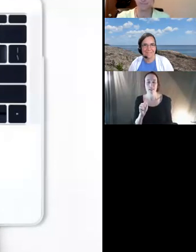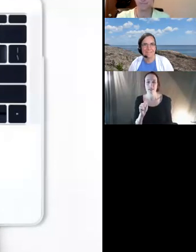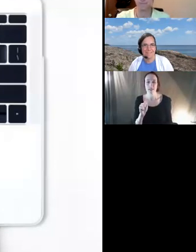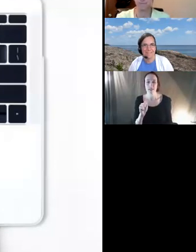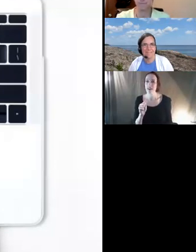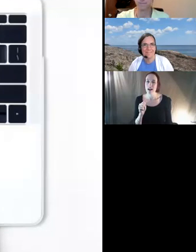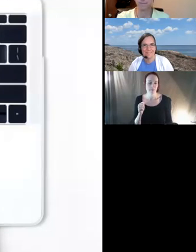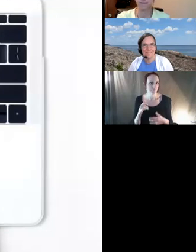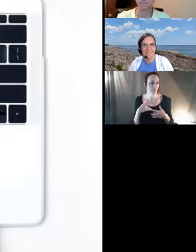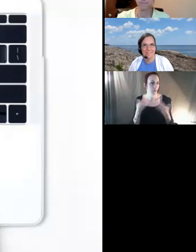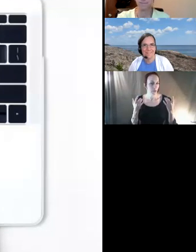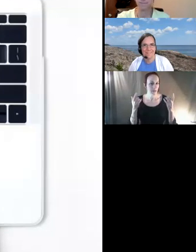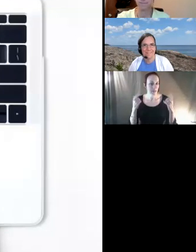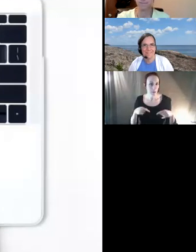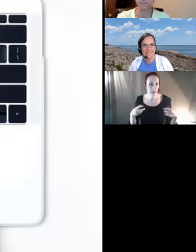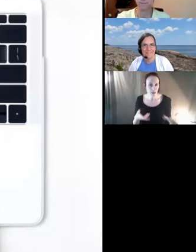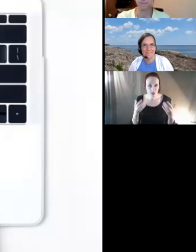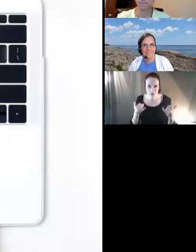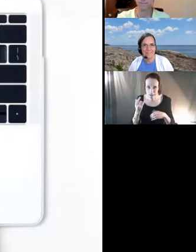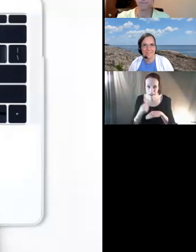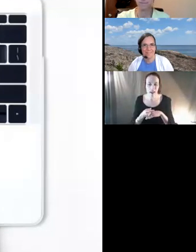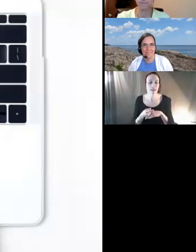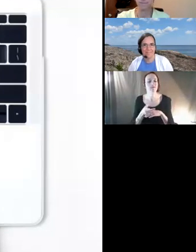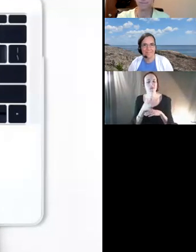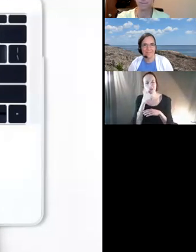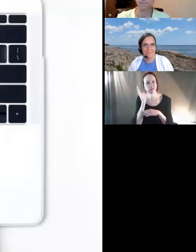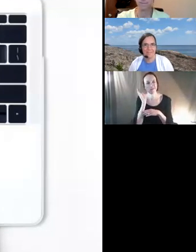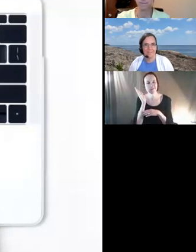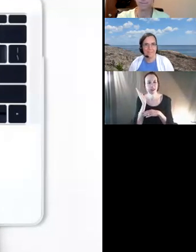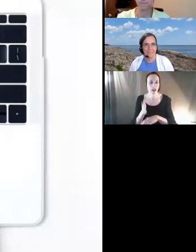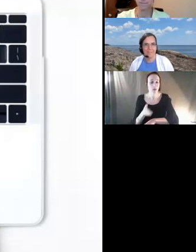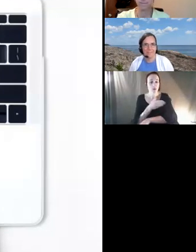We are here to Improve Access to Digital Spaces